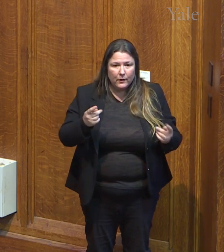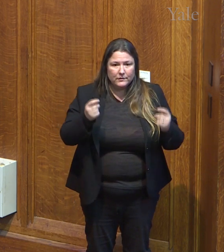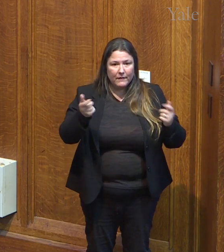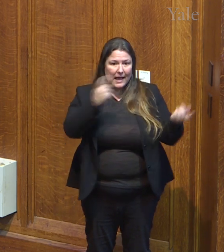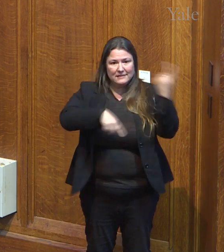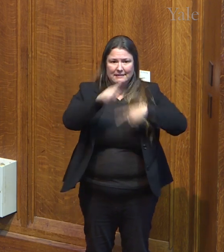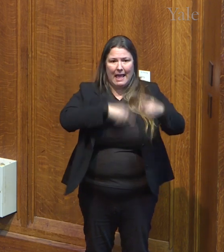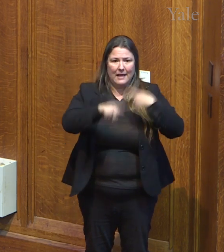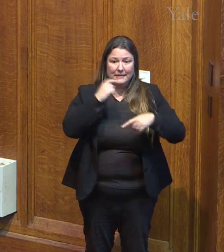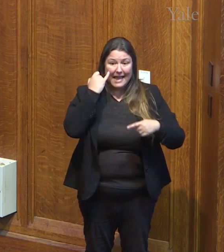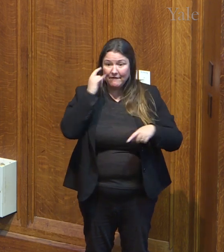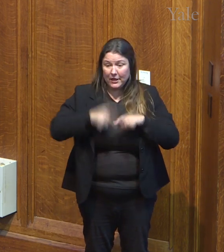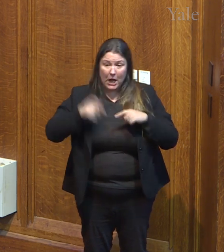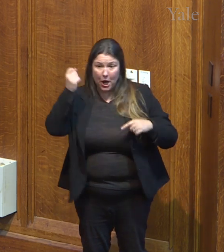that slip through the lips?